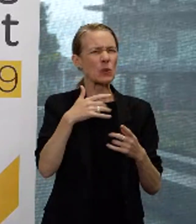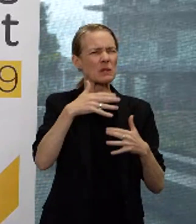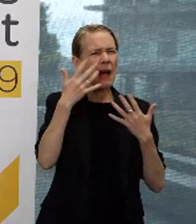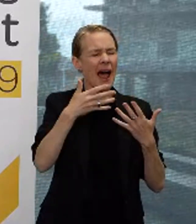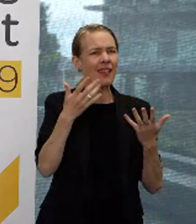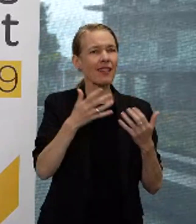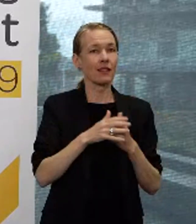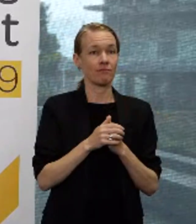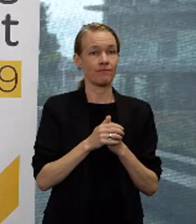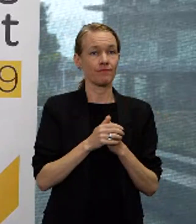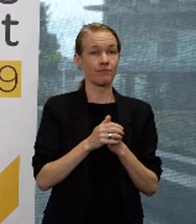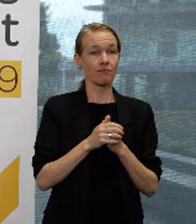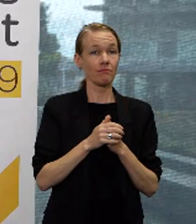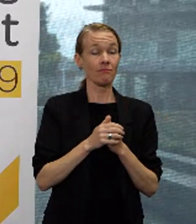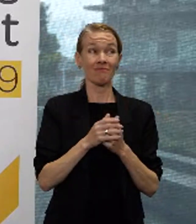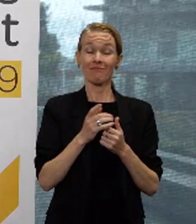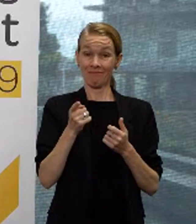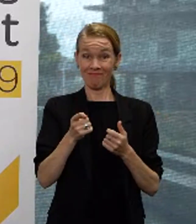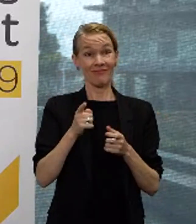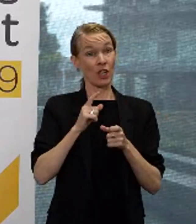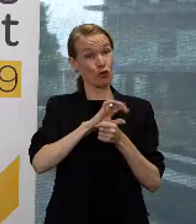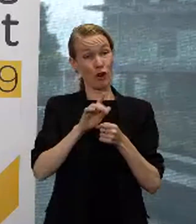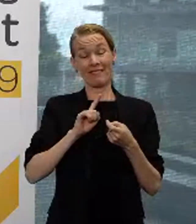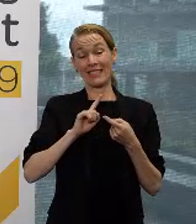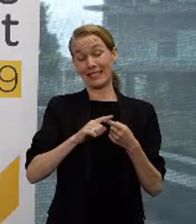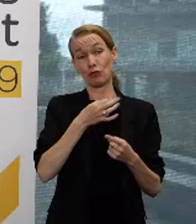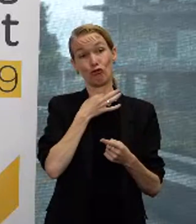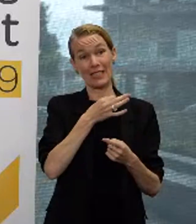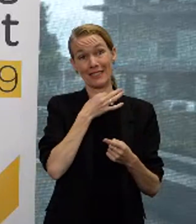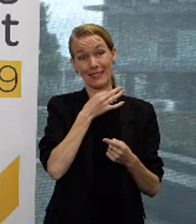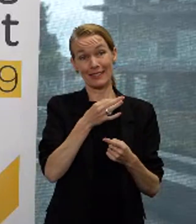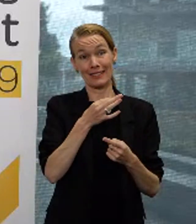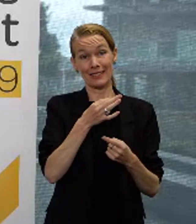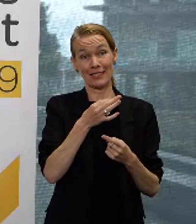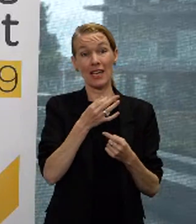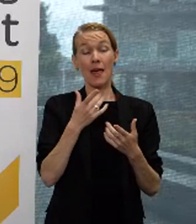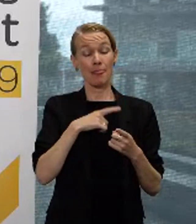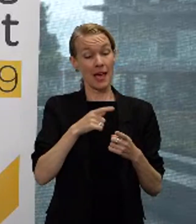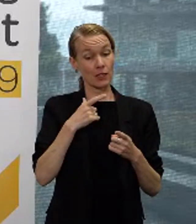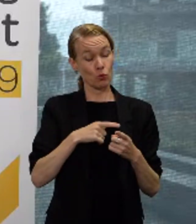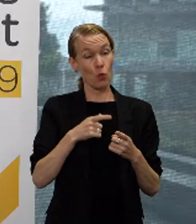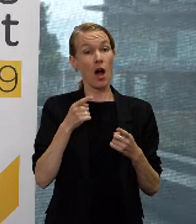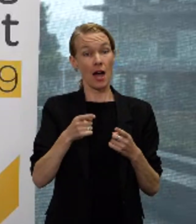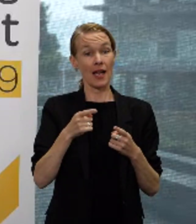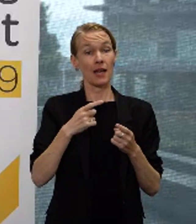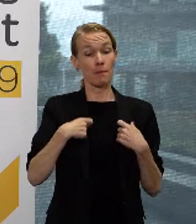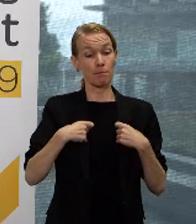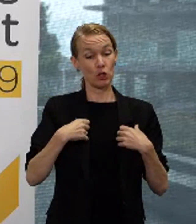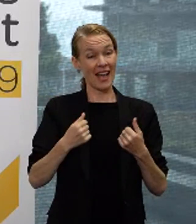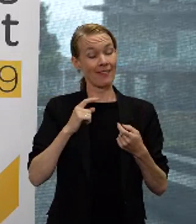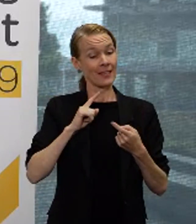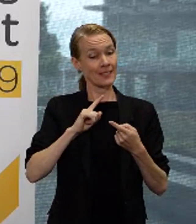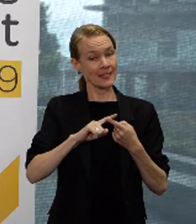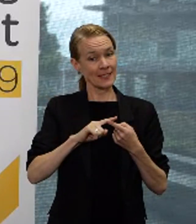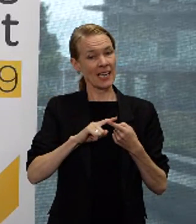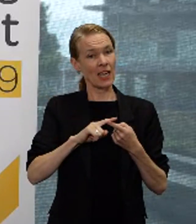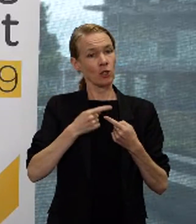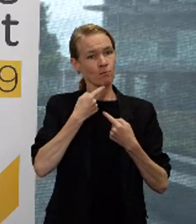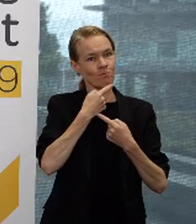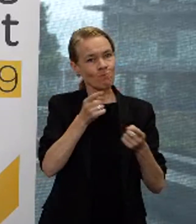anytime soon, and that is why we have a significant ongoing active response. However effective our response might